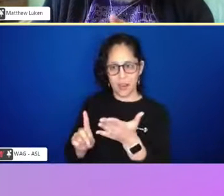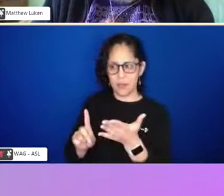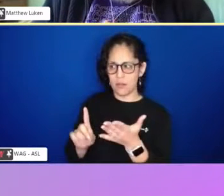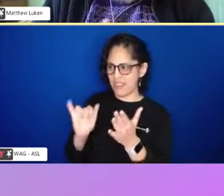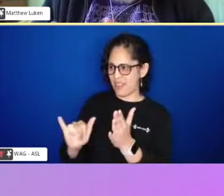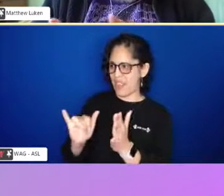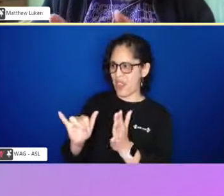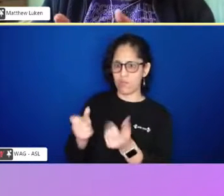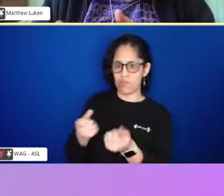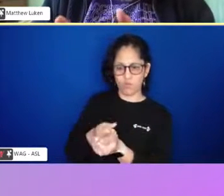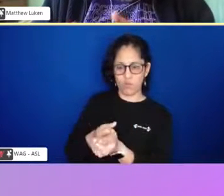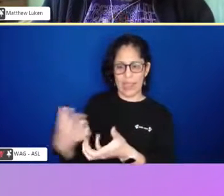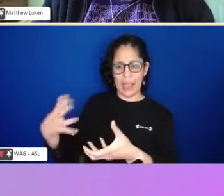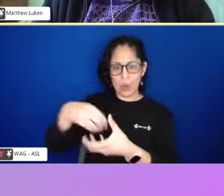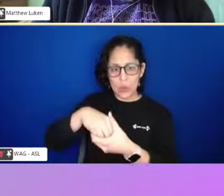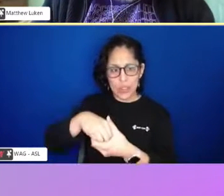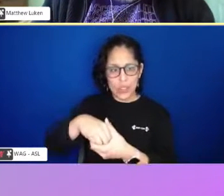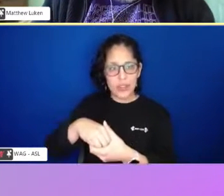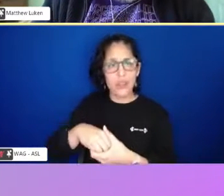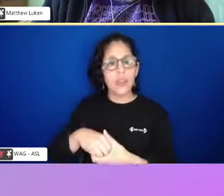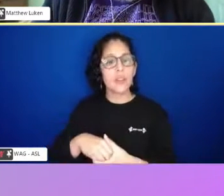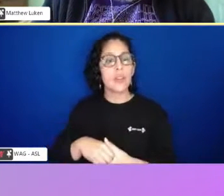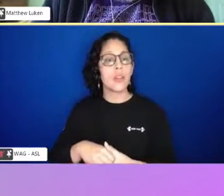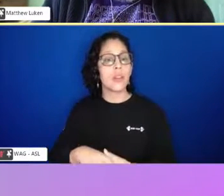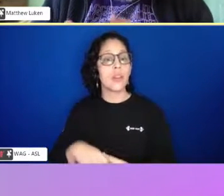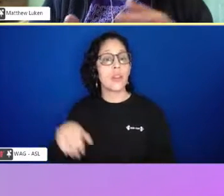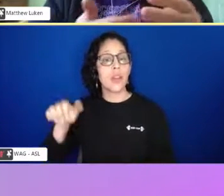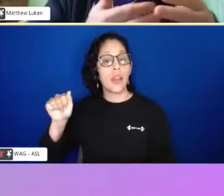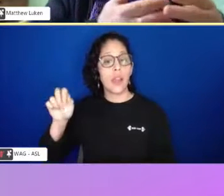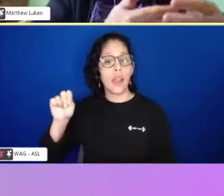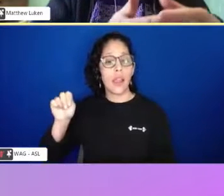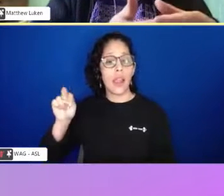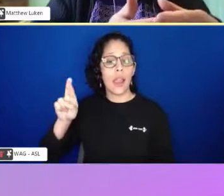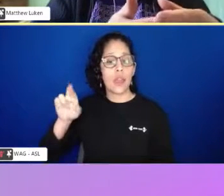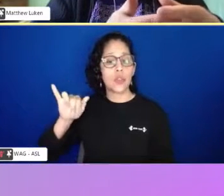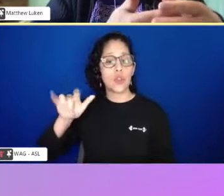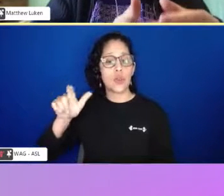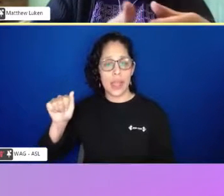design. It's a version of universal design that fosters